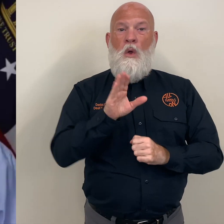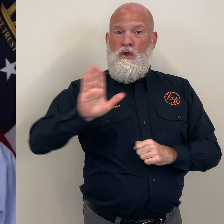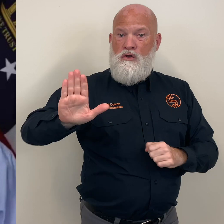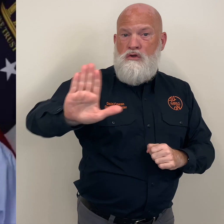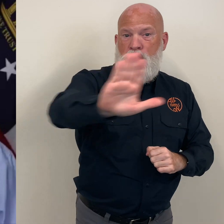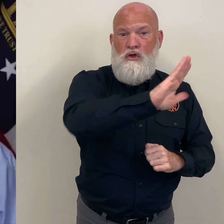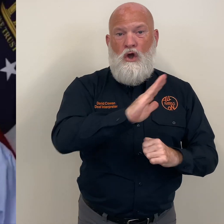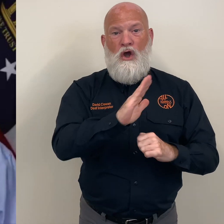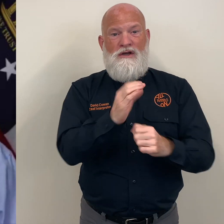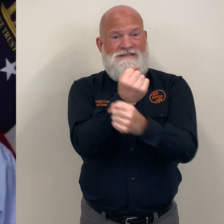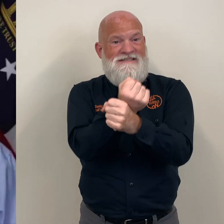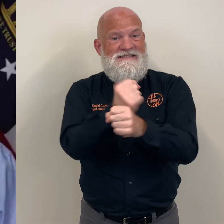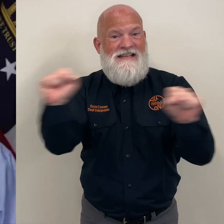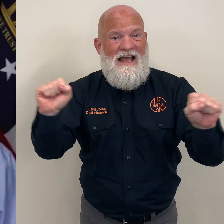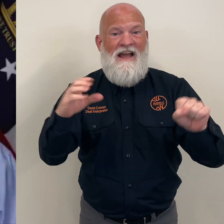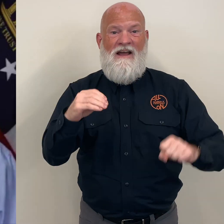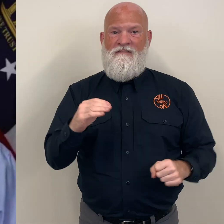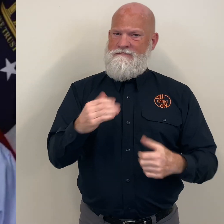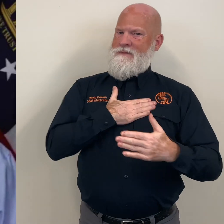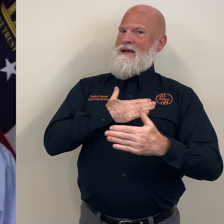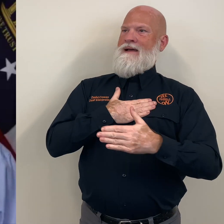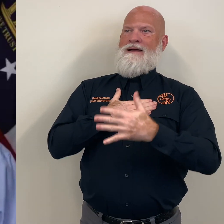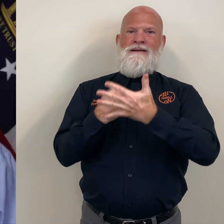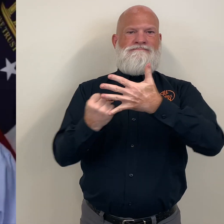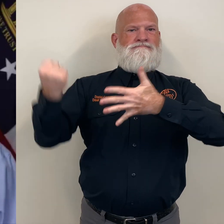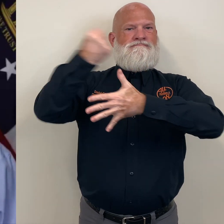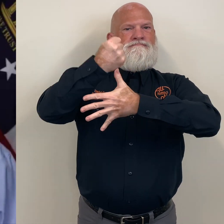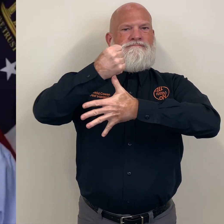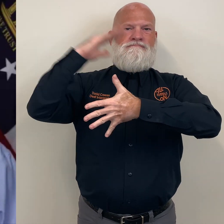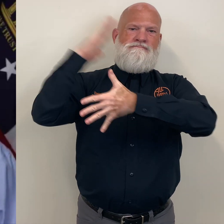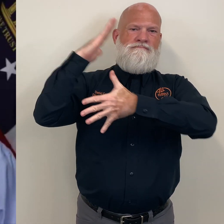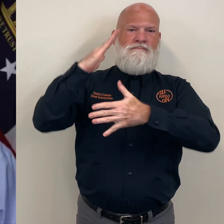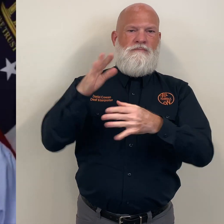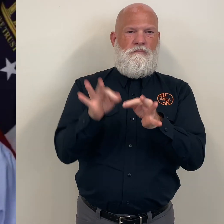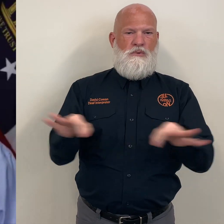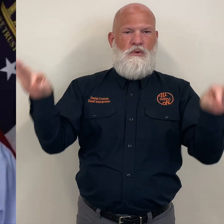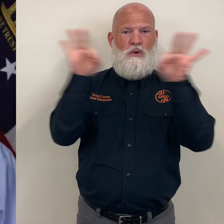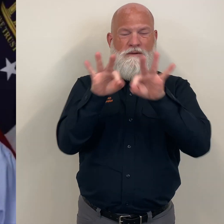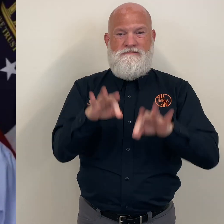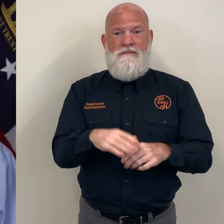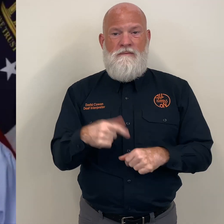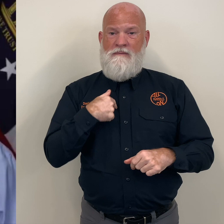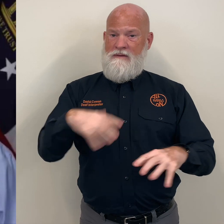are based on data and advice from health officials, I will do what is necessary to